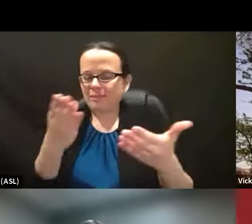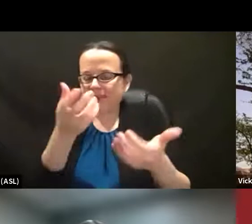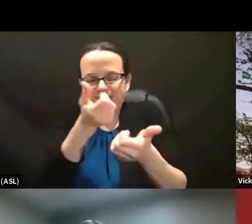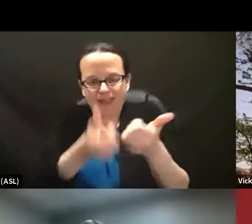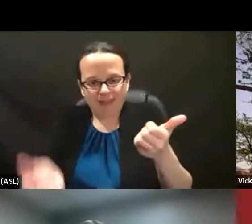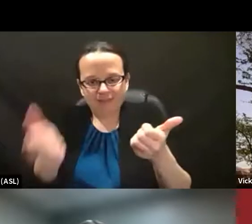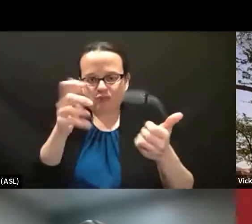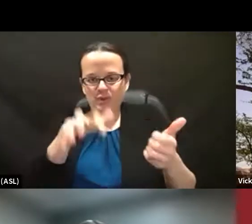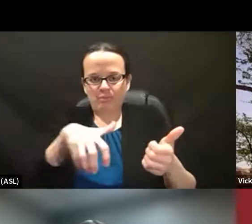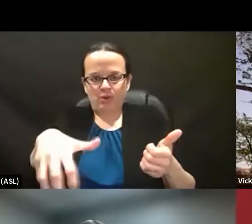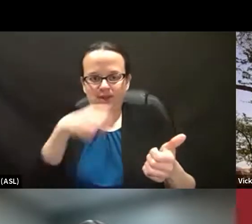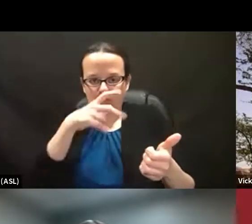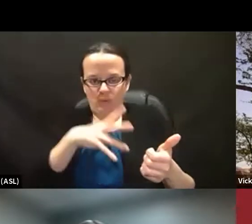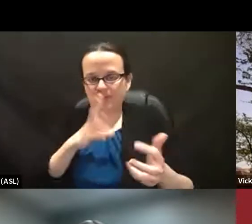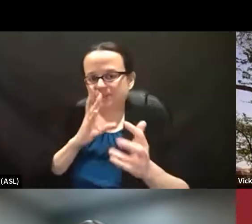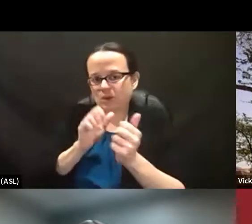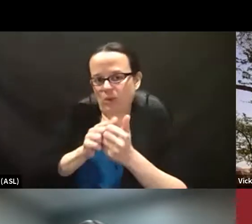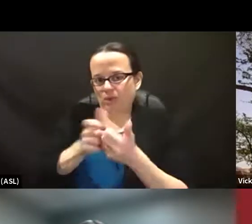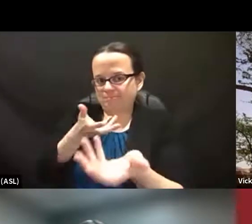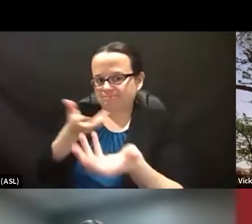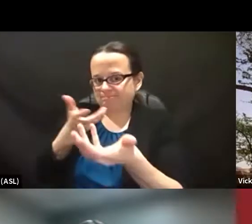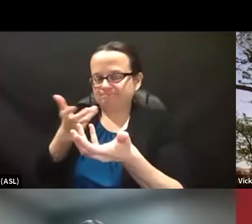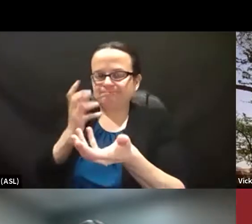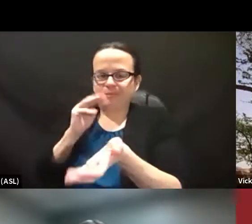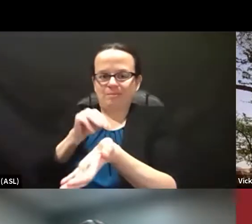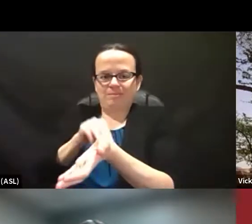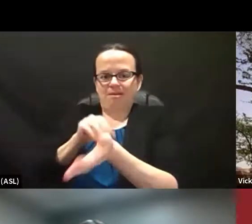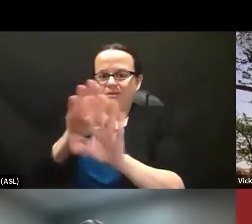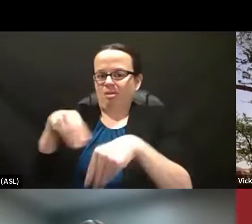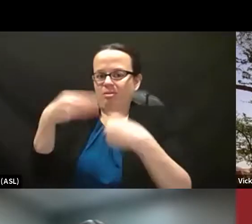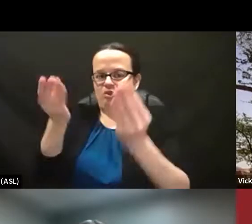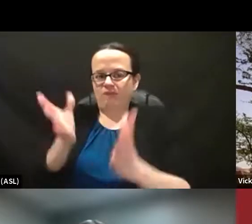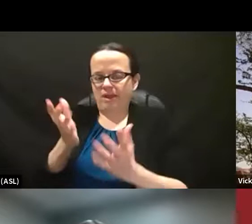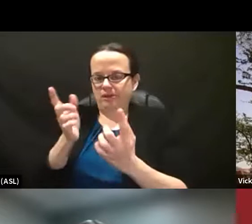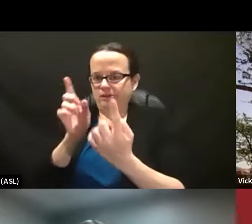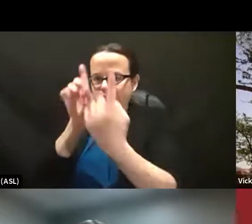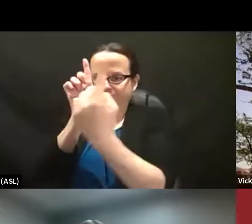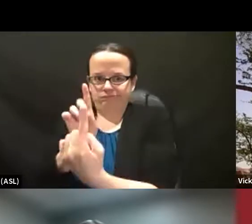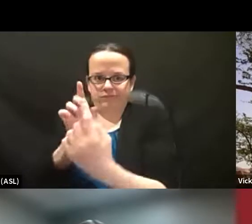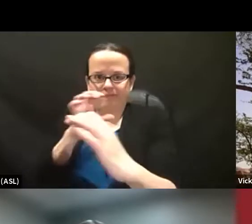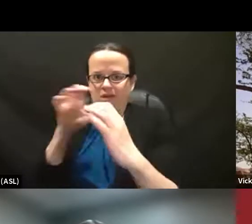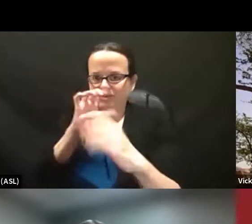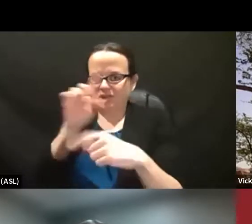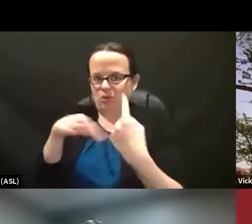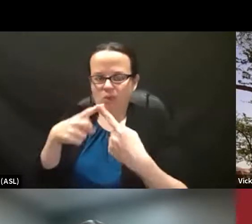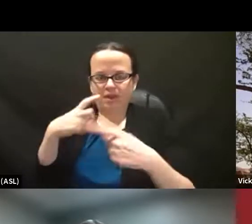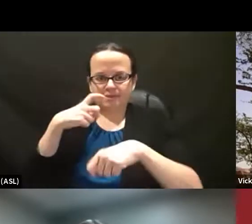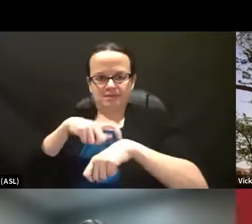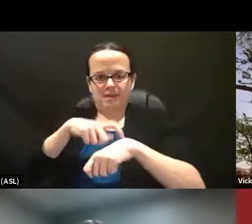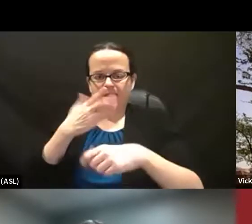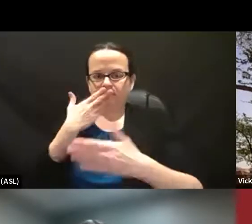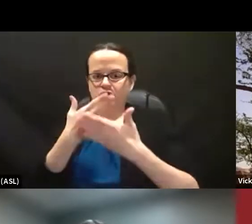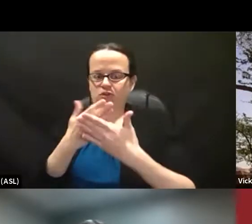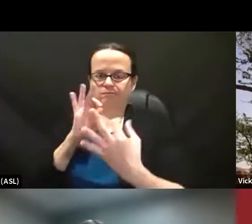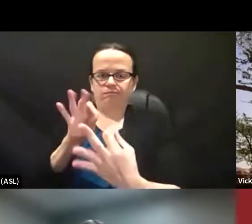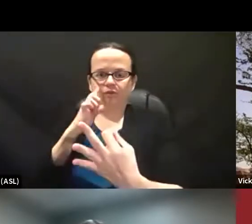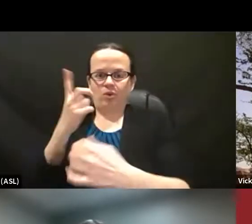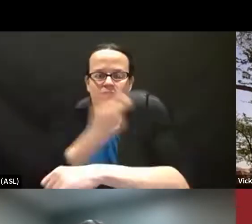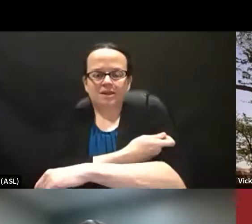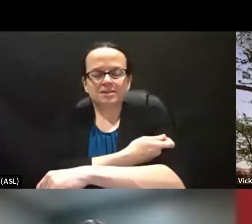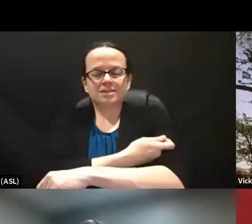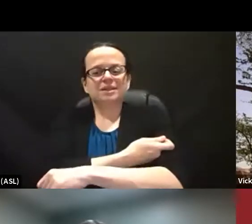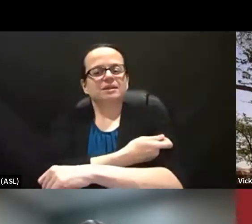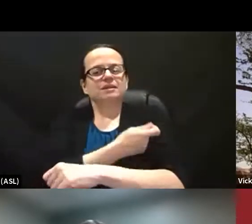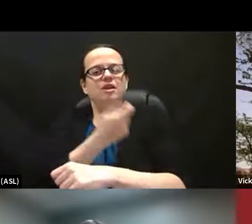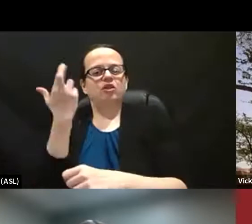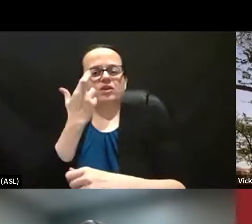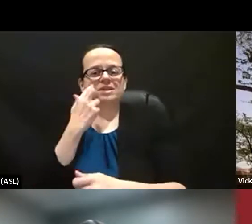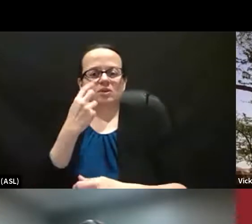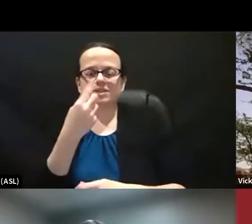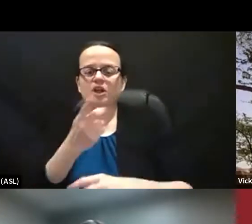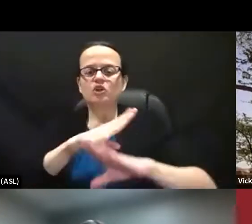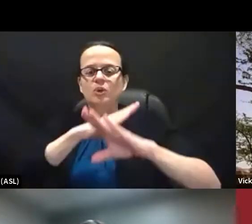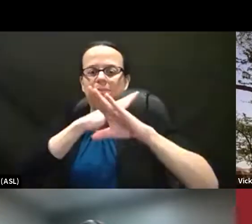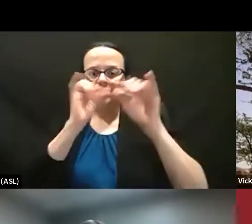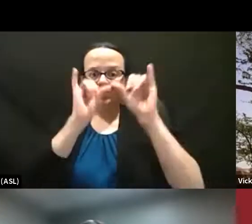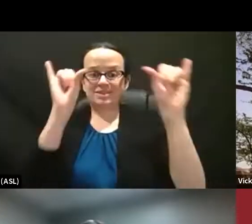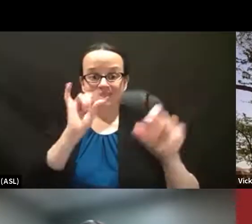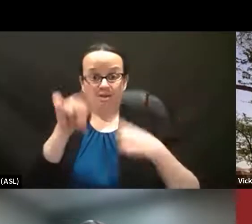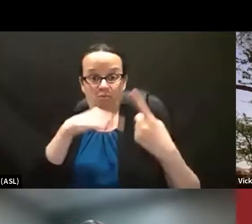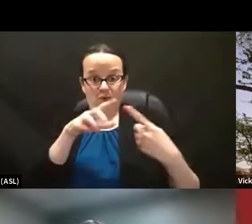Janice Hoffman (Pharm.D): pregnant woman talk with her medical provider about when is the best time to get the vaccine, the reason being is your immune system when you're pregnant is decreased.